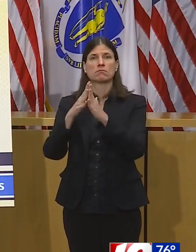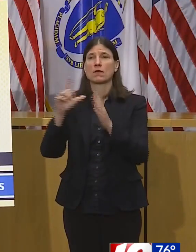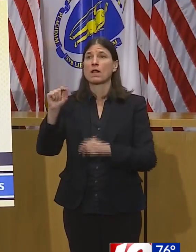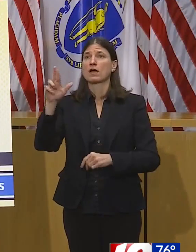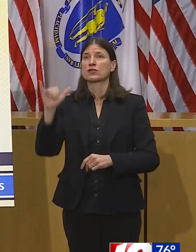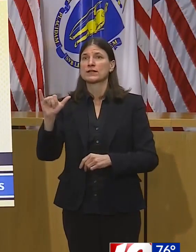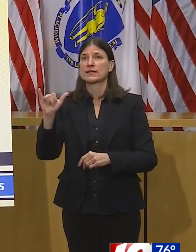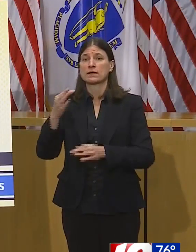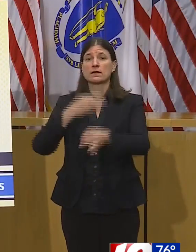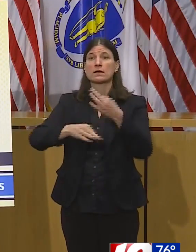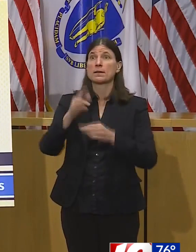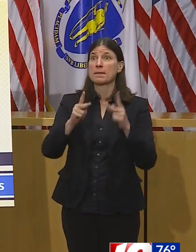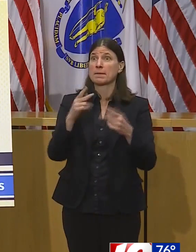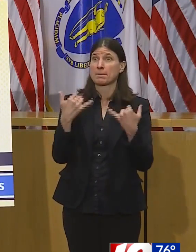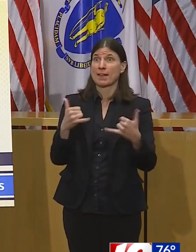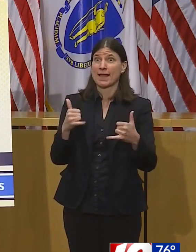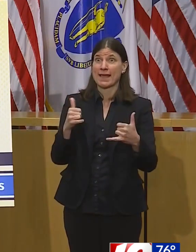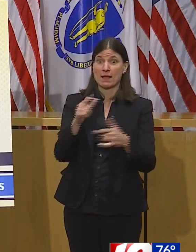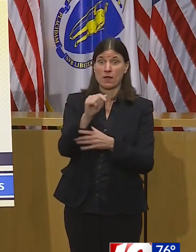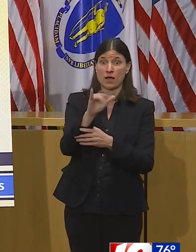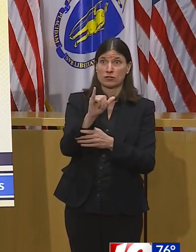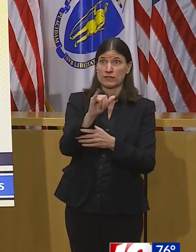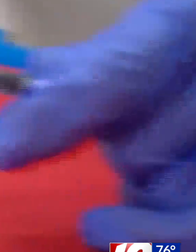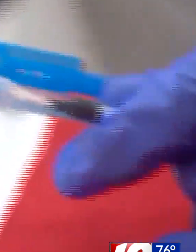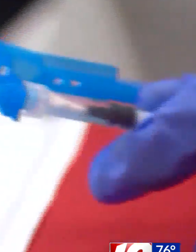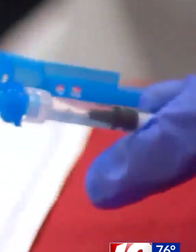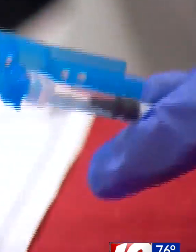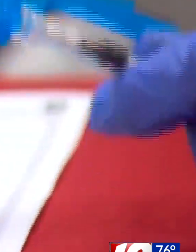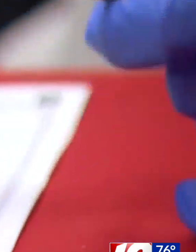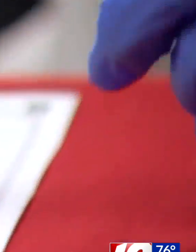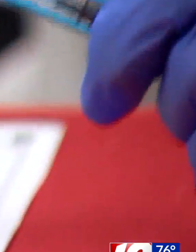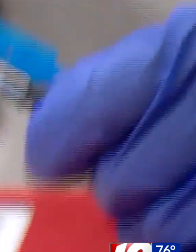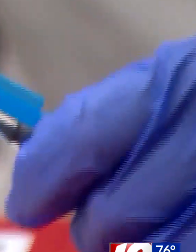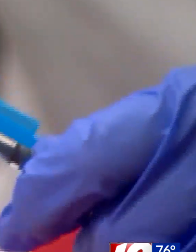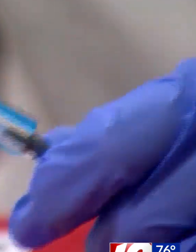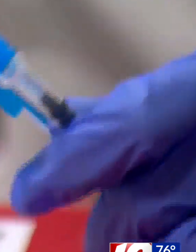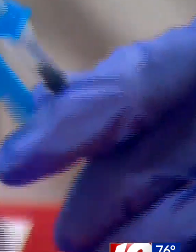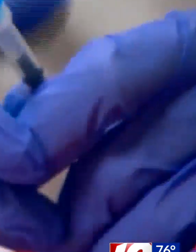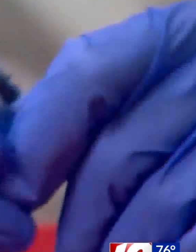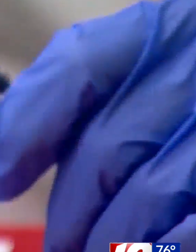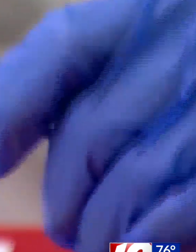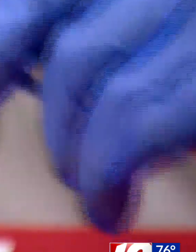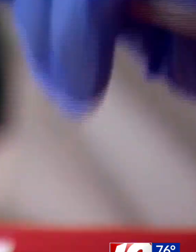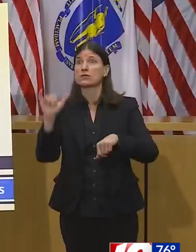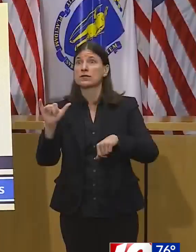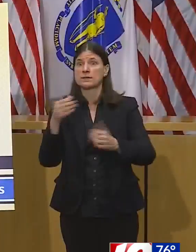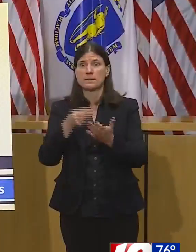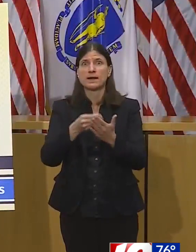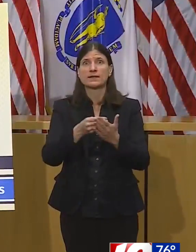COLLEGE SCHOLARSHIP. Baker: Other states that have launched similar programs did see a significant increase in